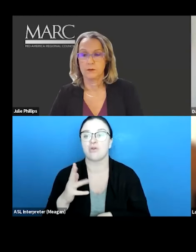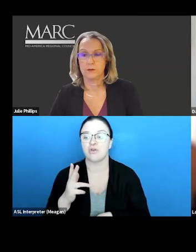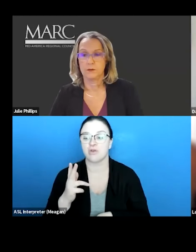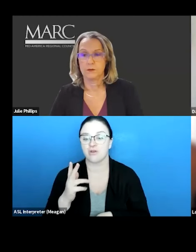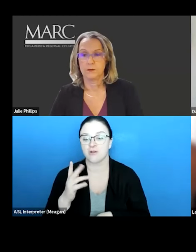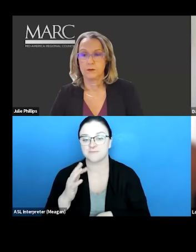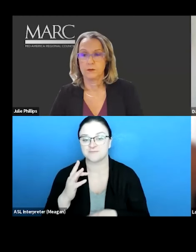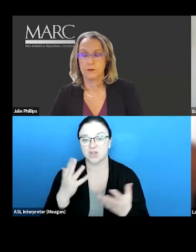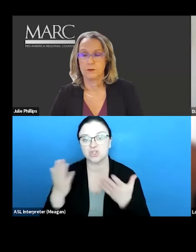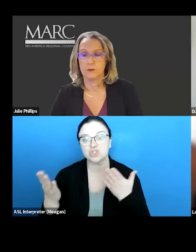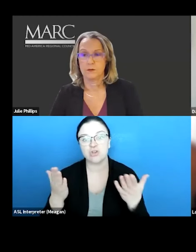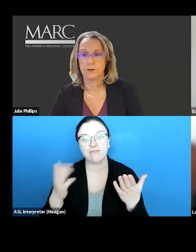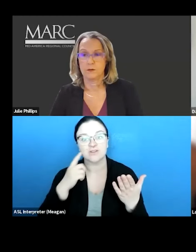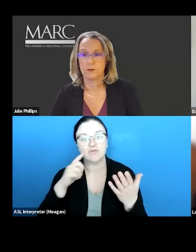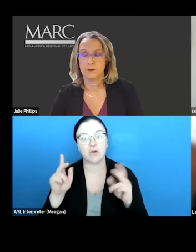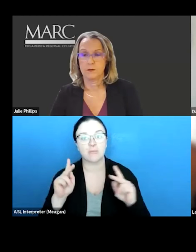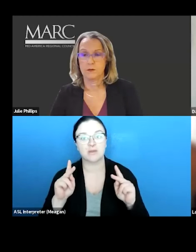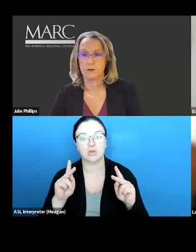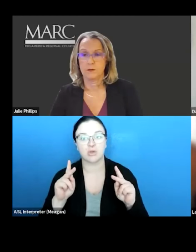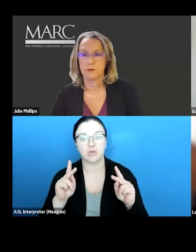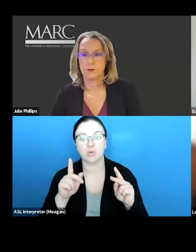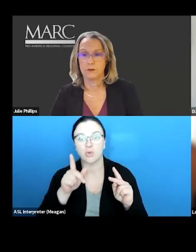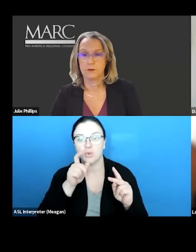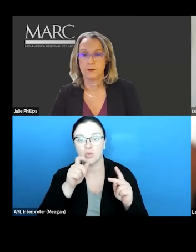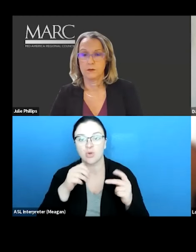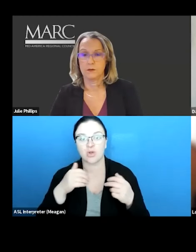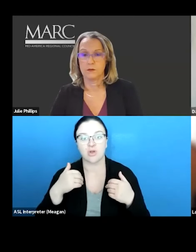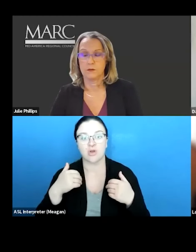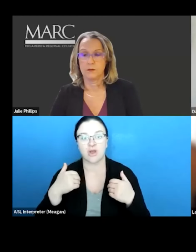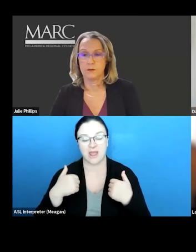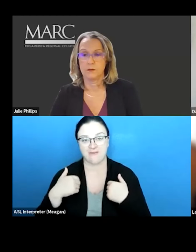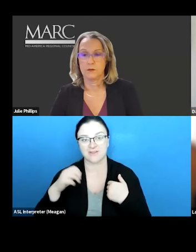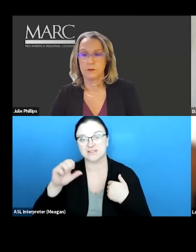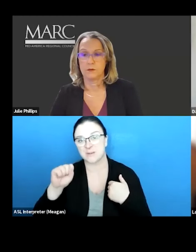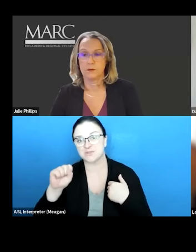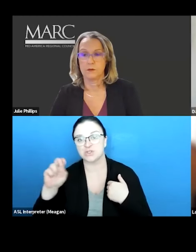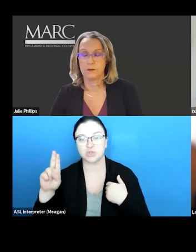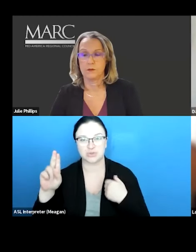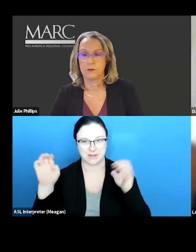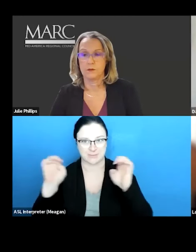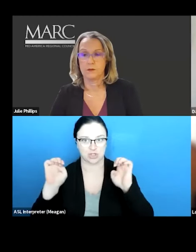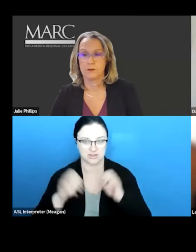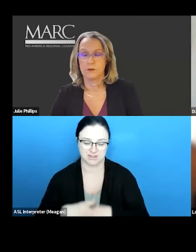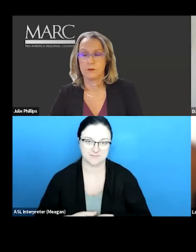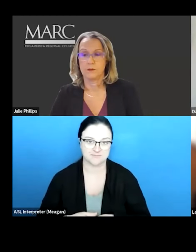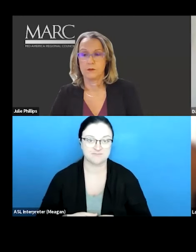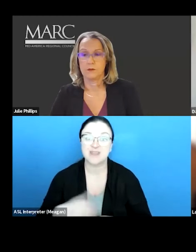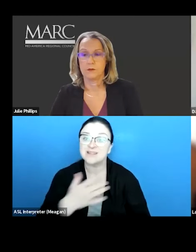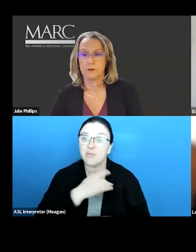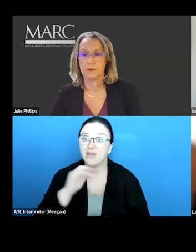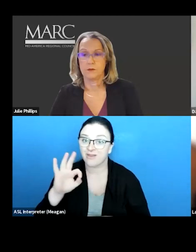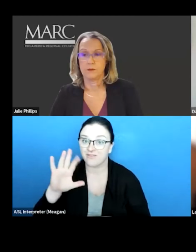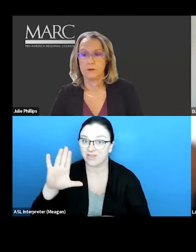service for people that are only having a substance use emergency. Typically, if that's the case,